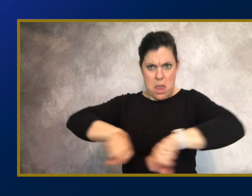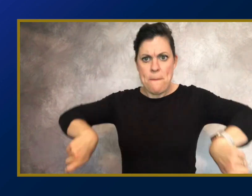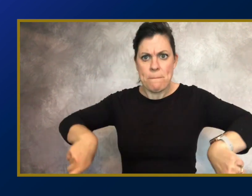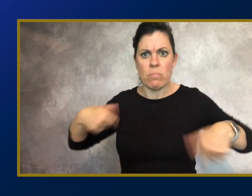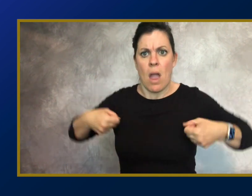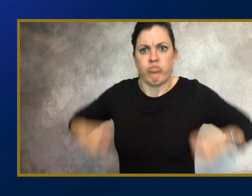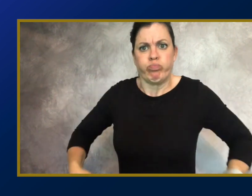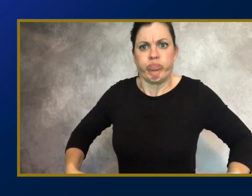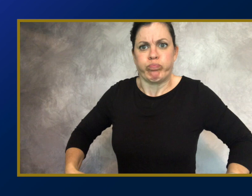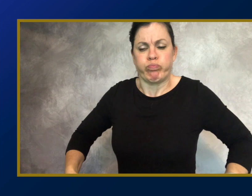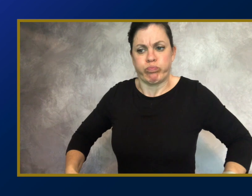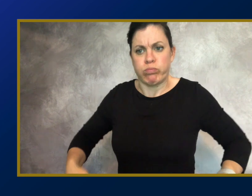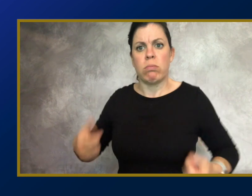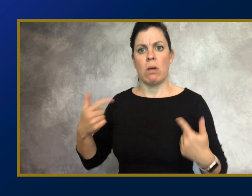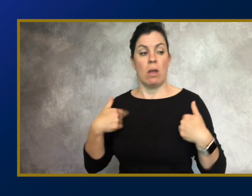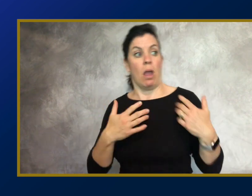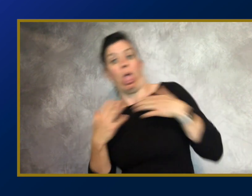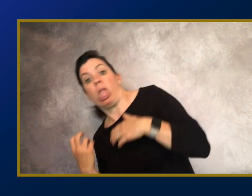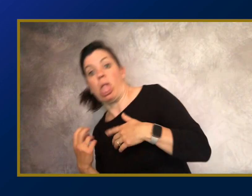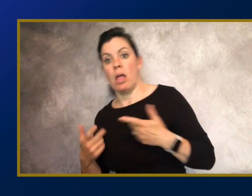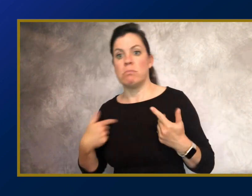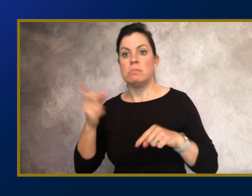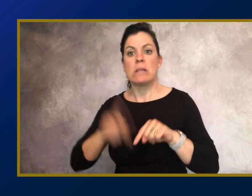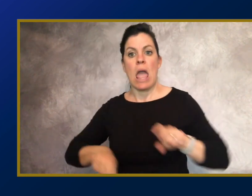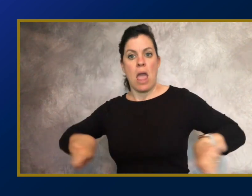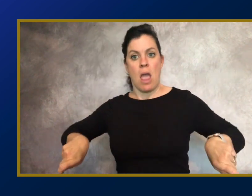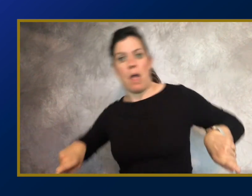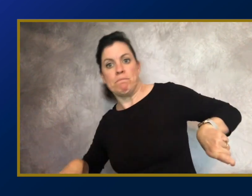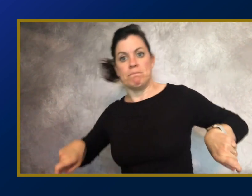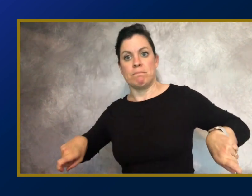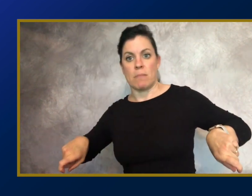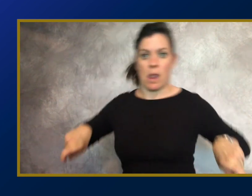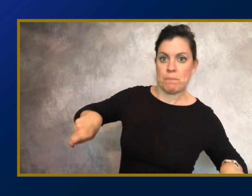So if you're trying to pay attention and you're trying to learn and you stay in that W position,